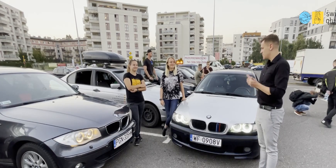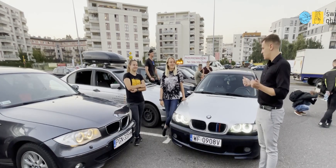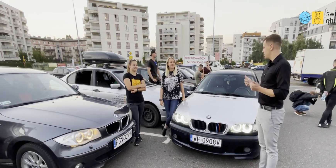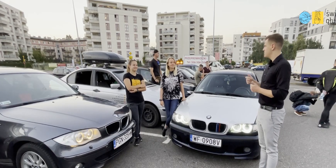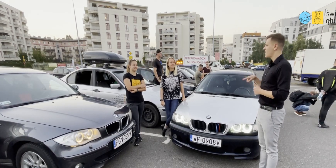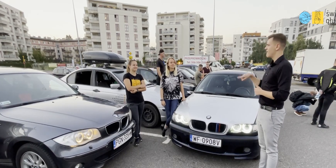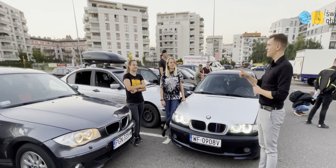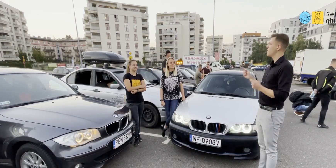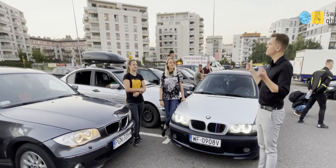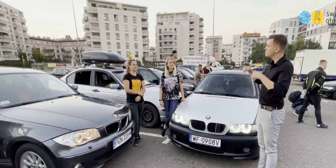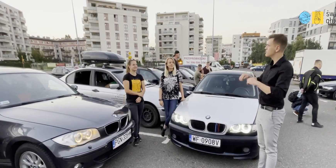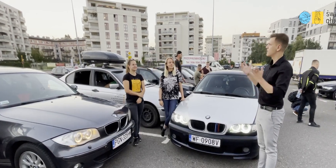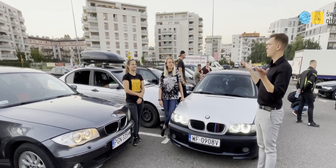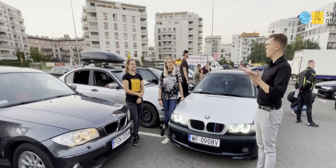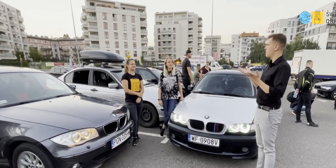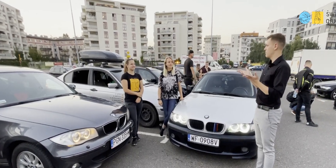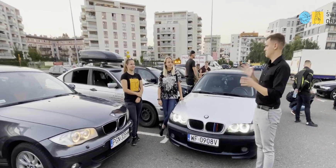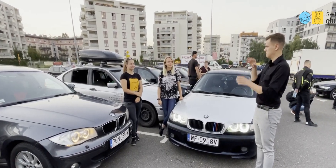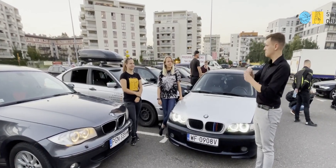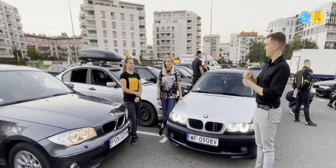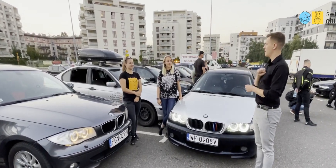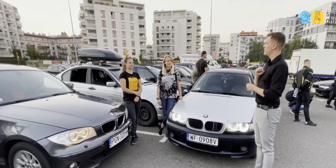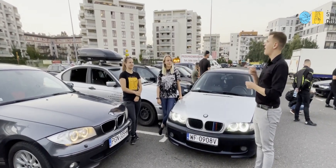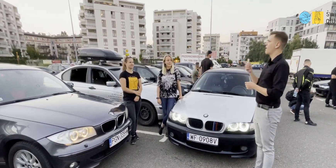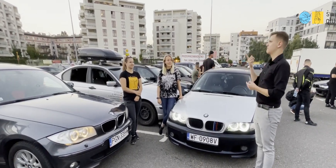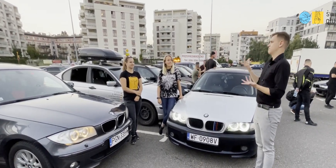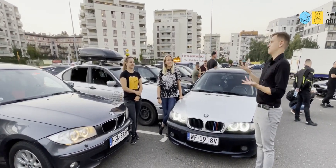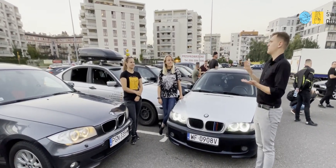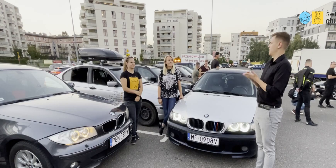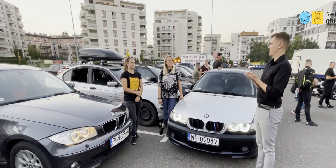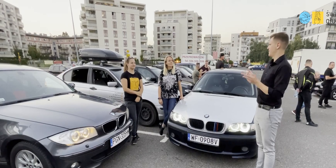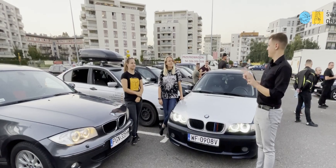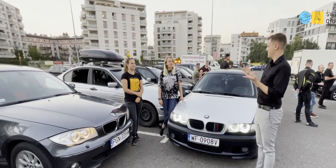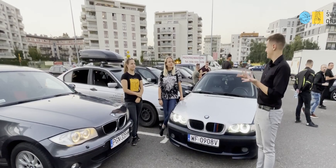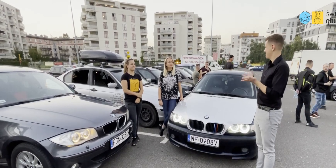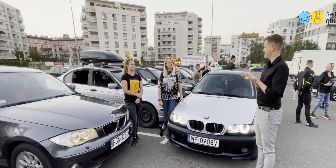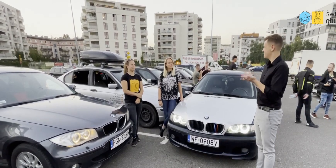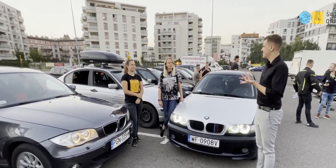So why did you come to the convention here?